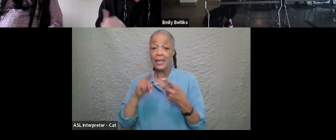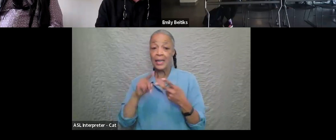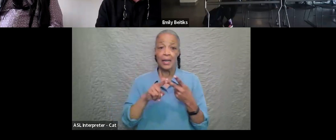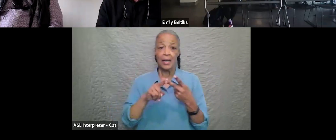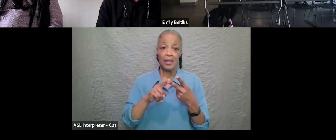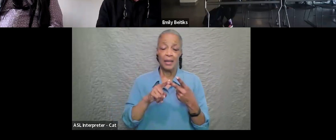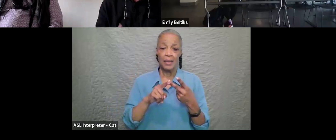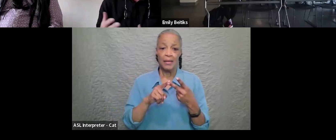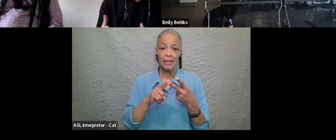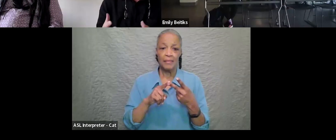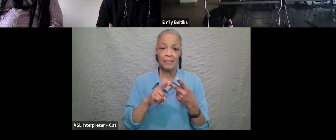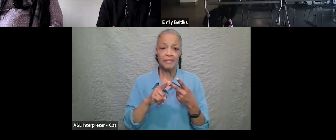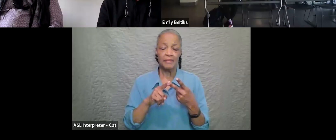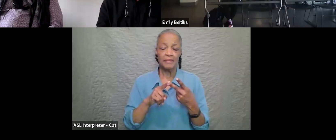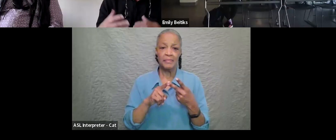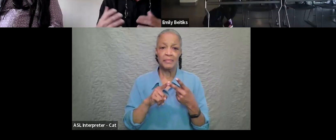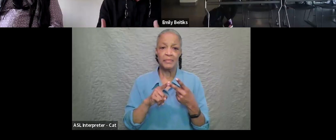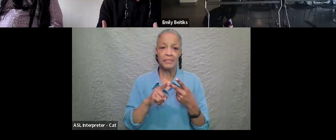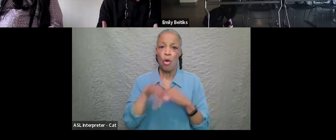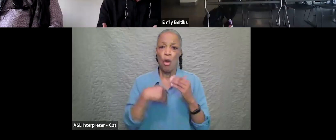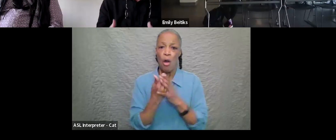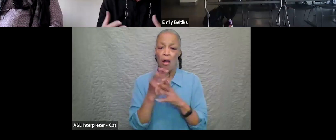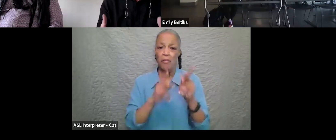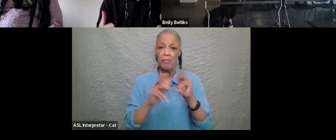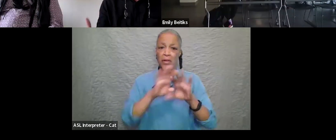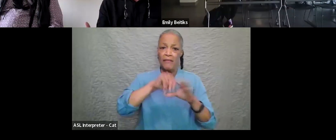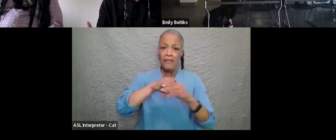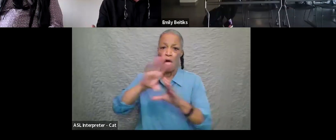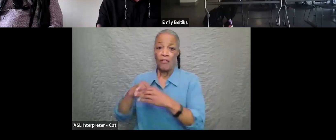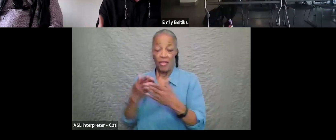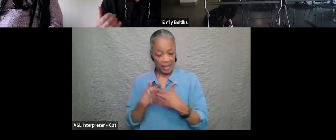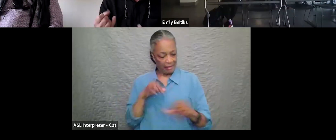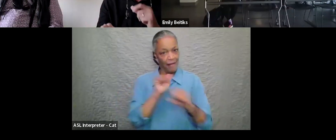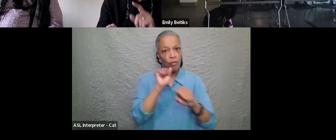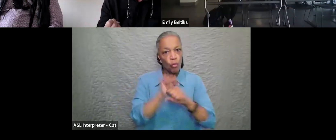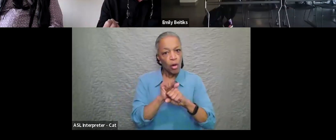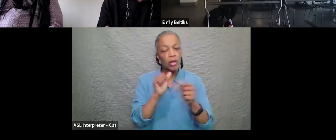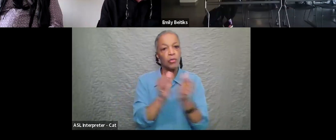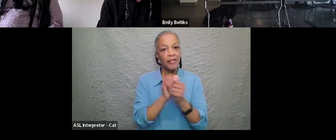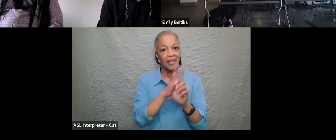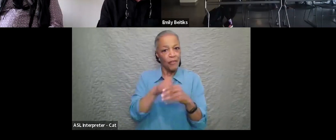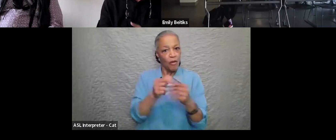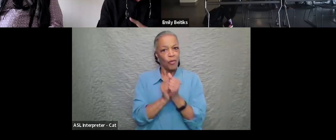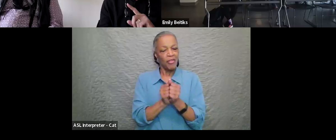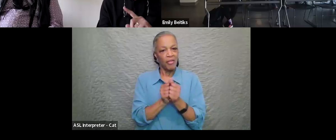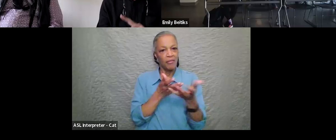all of the forces there were things that I had worked on and even been involved in. I mean, I work on psychiatric ethics.